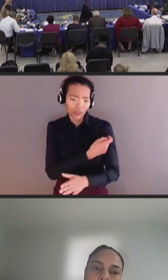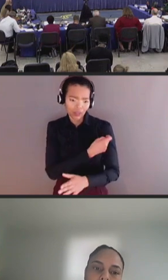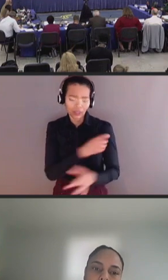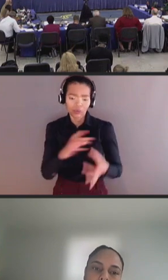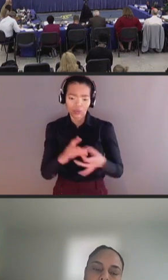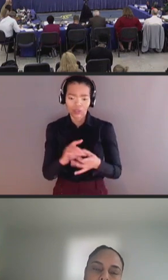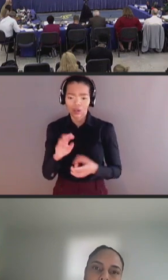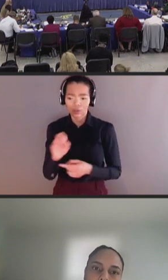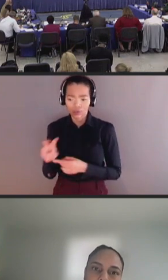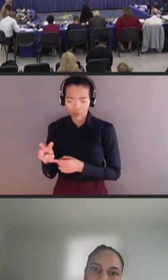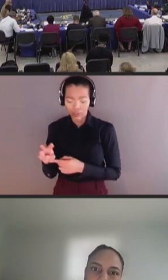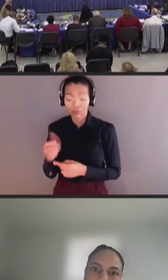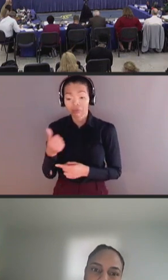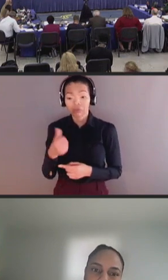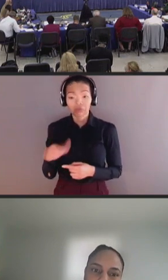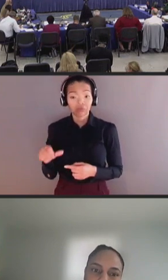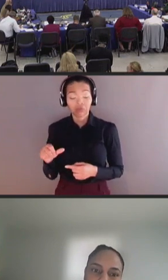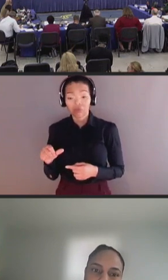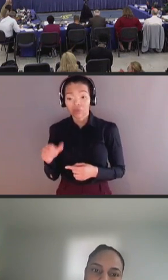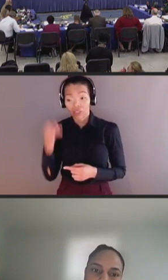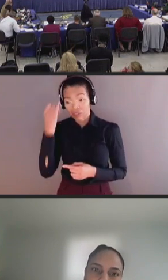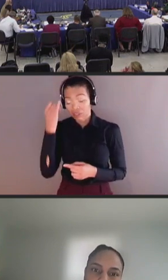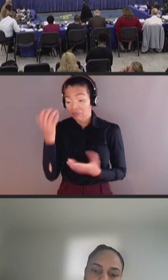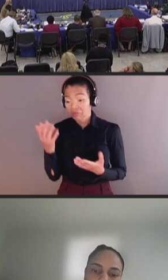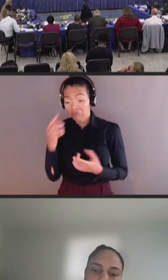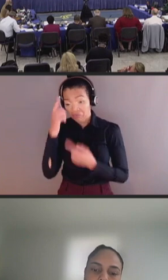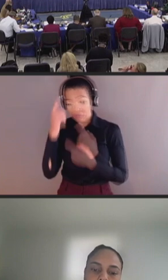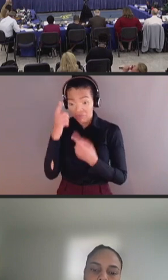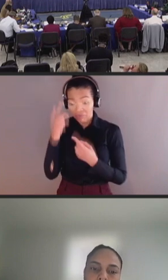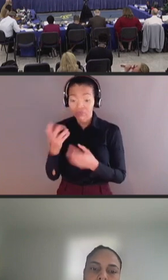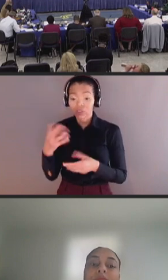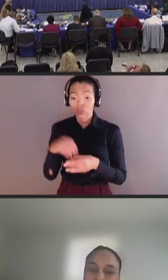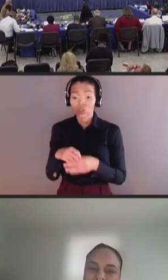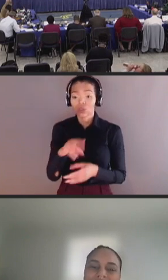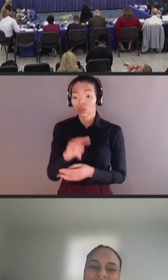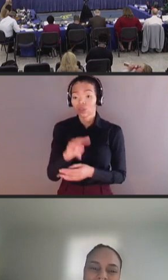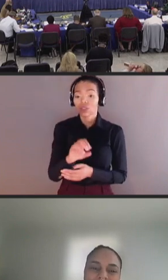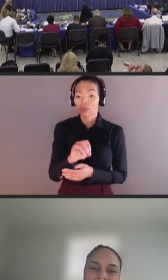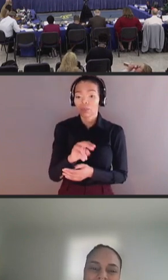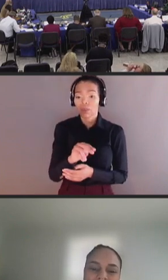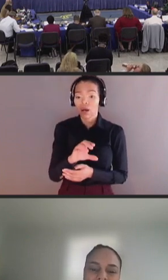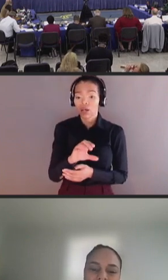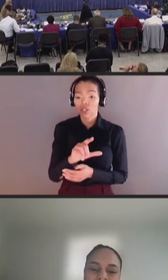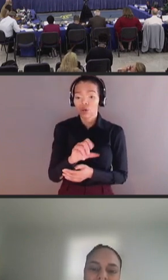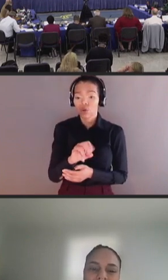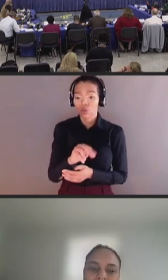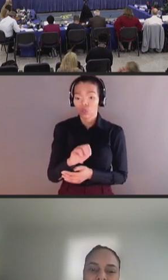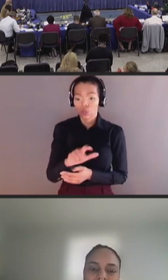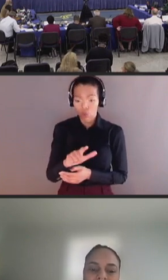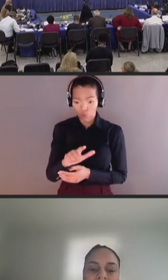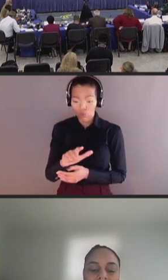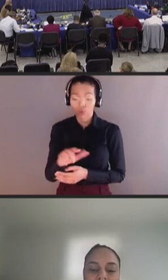any consideration of including any information on the monoclonal antibody, Beyfortus as well?